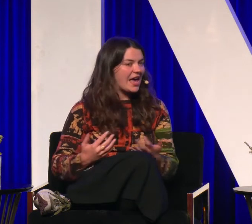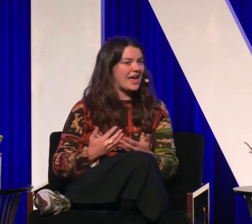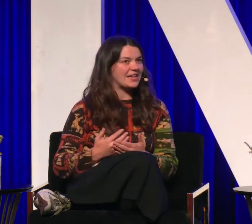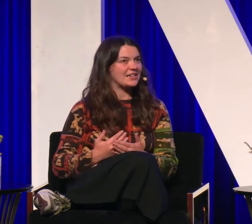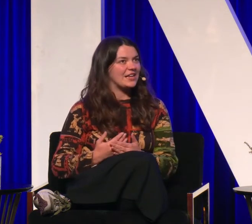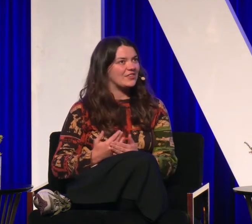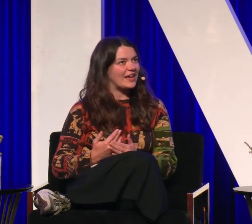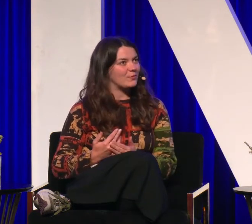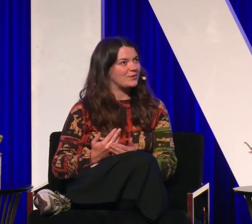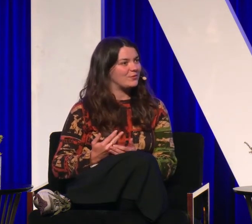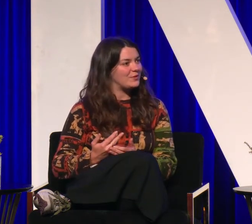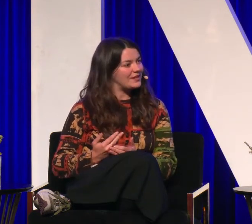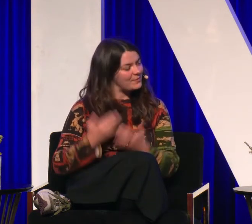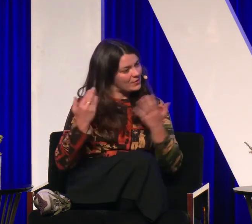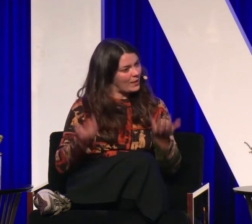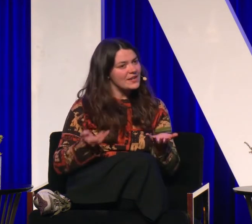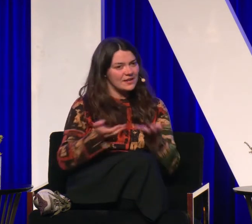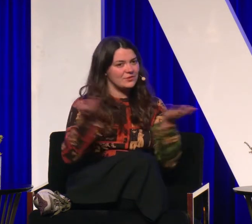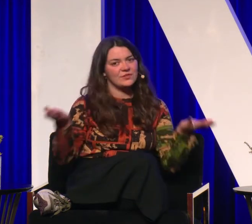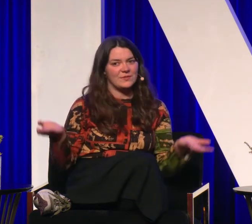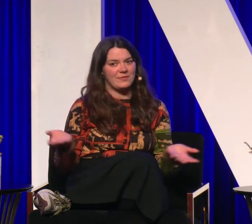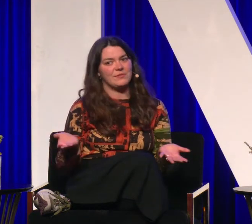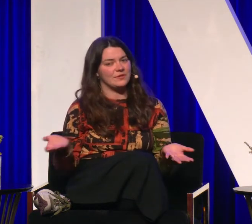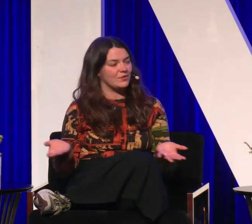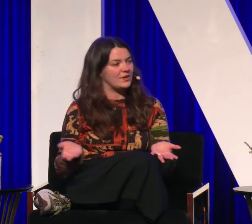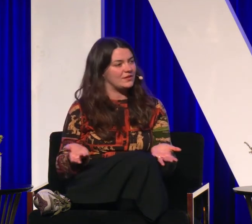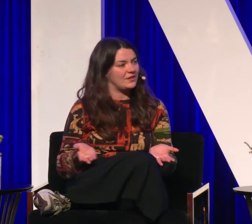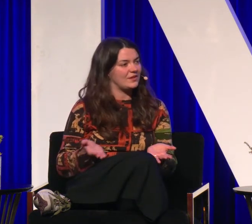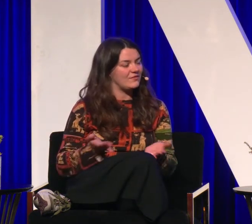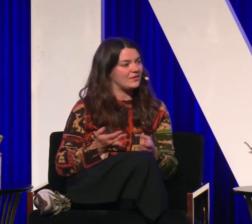And that was a really big weight. And I'm sure so many people in the room can feel that.